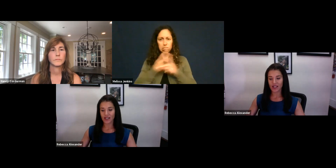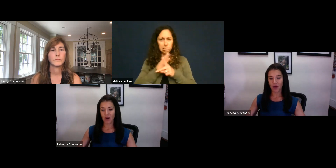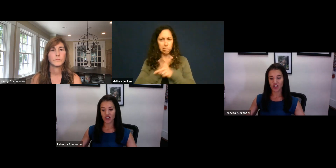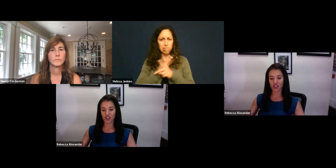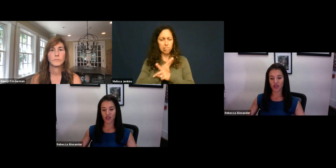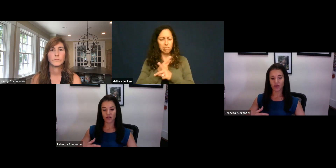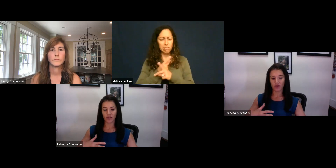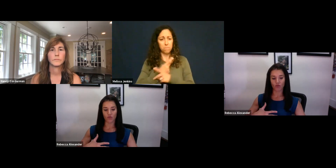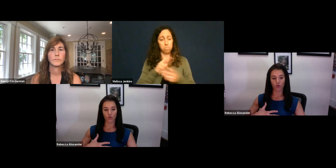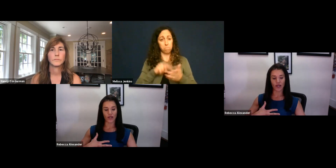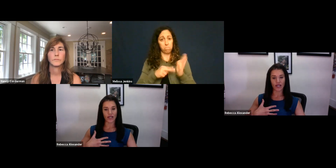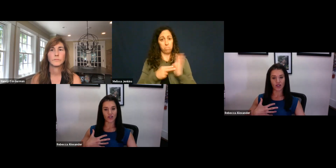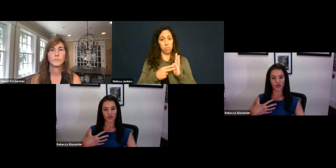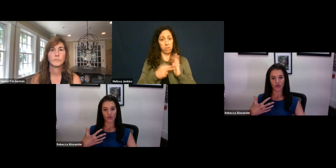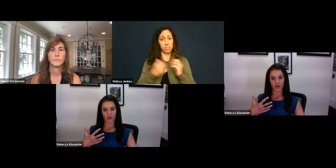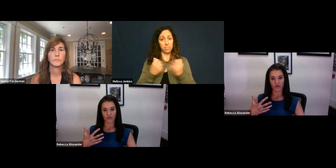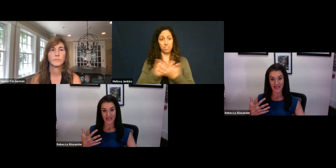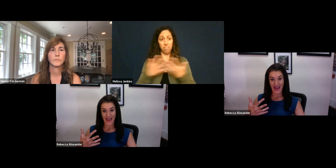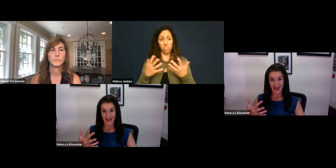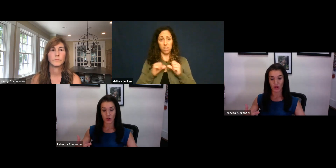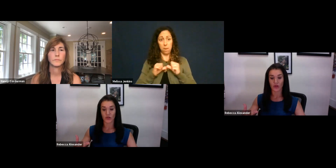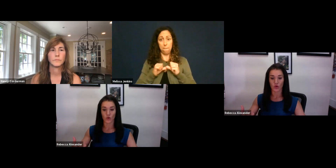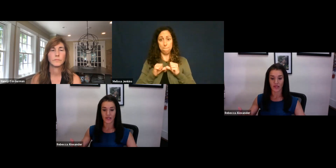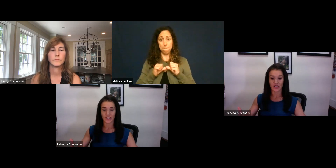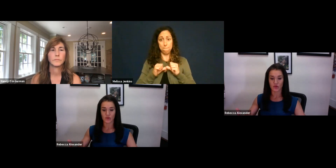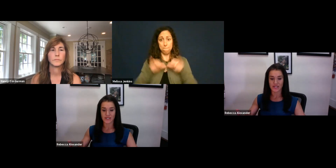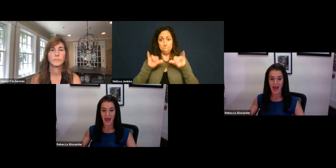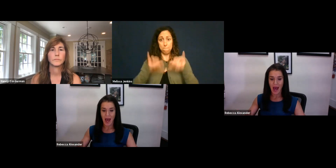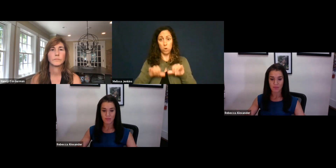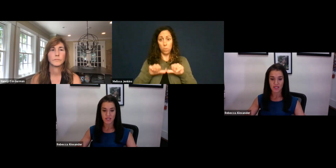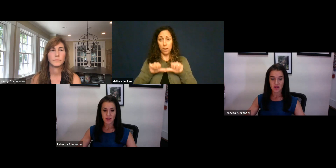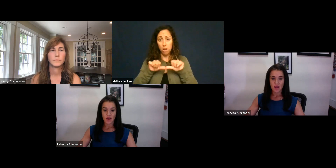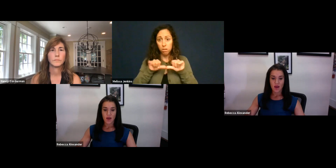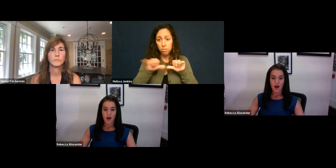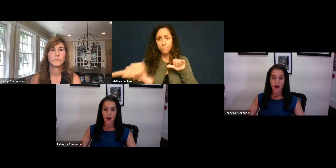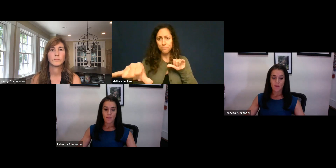as much as we need to sort of be able and willing to adapt.